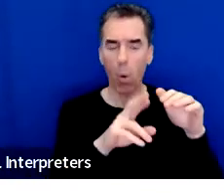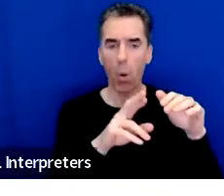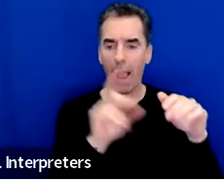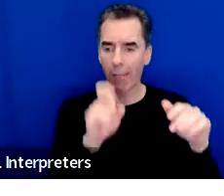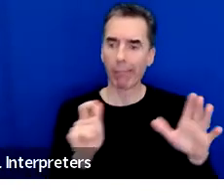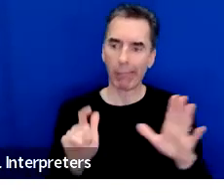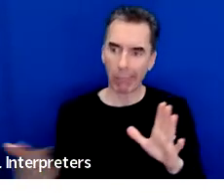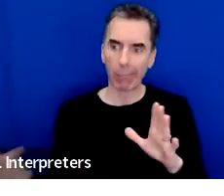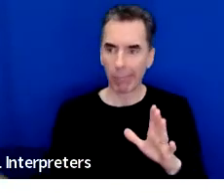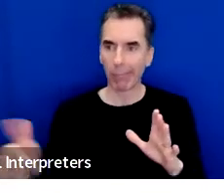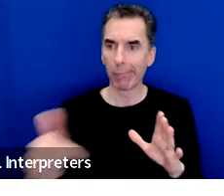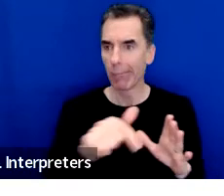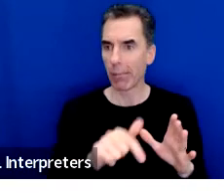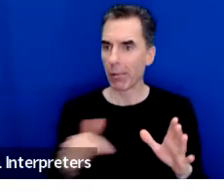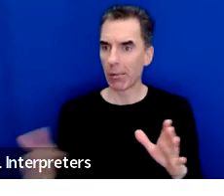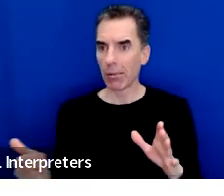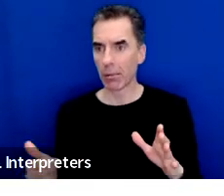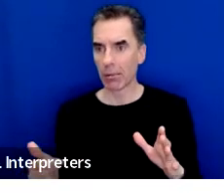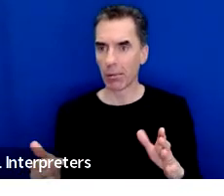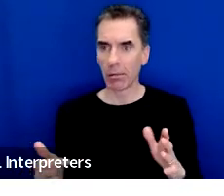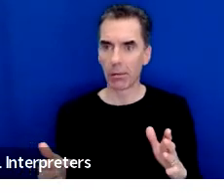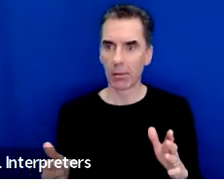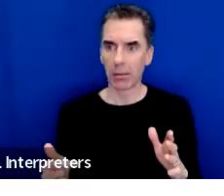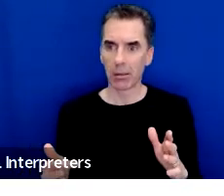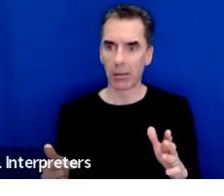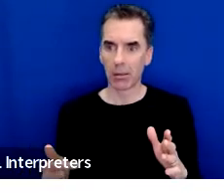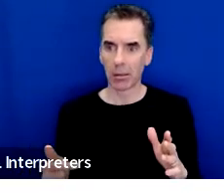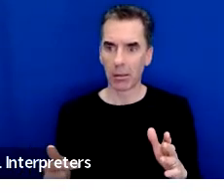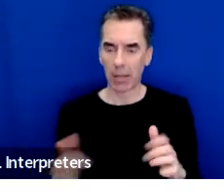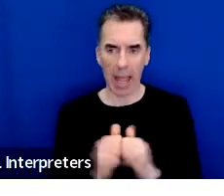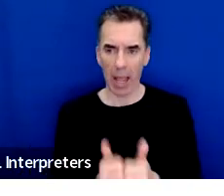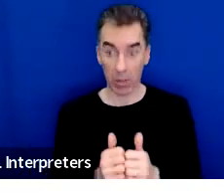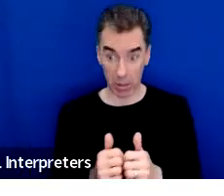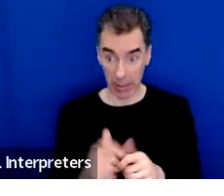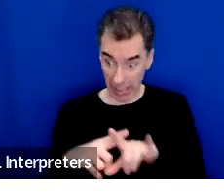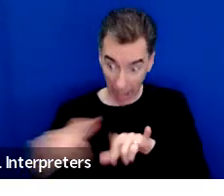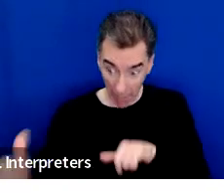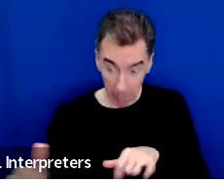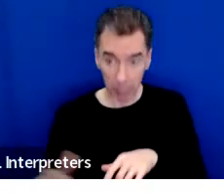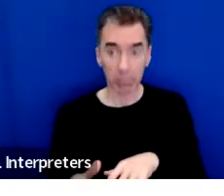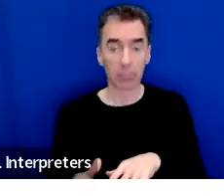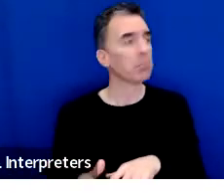you have it for a certain amount of time, and then it goes on to the next person. The students can access it at the same time.